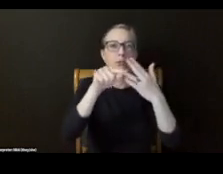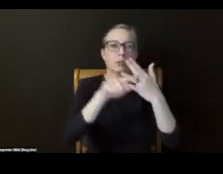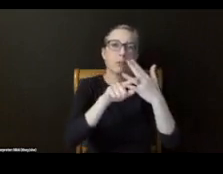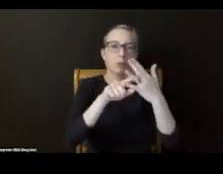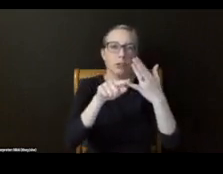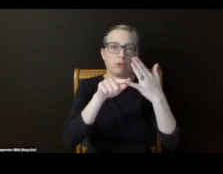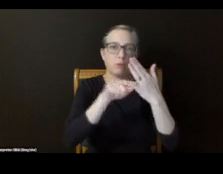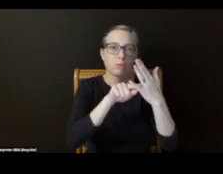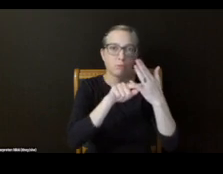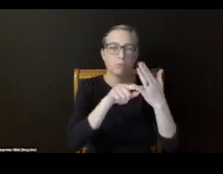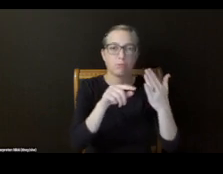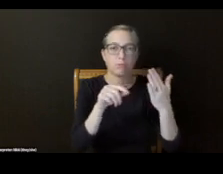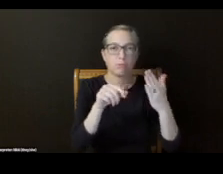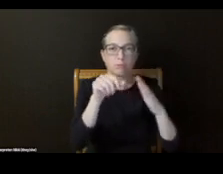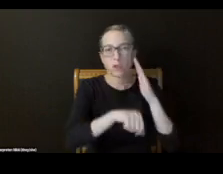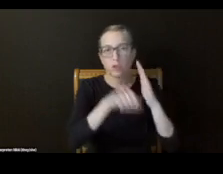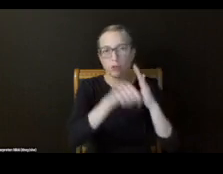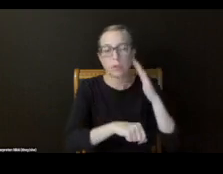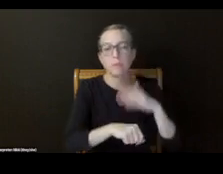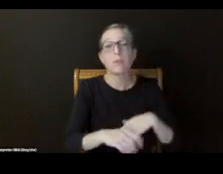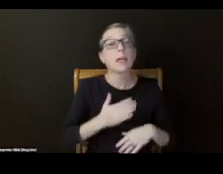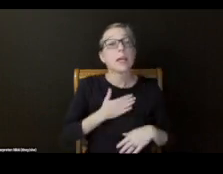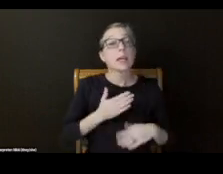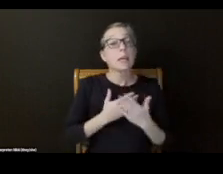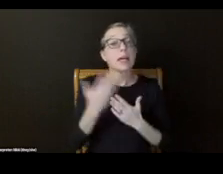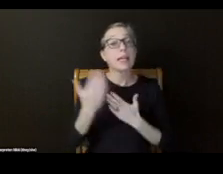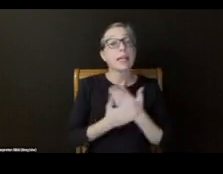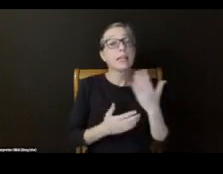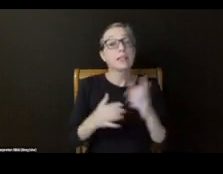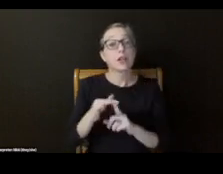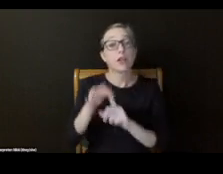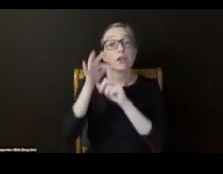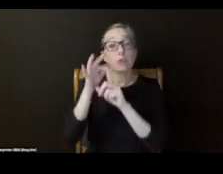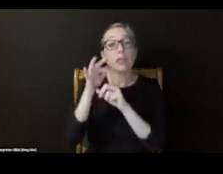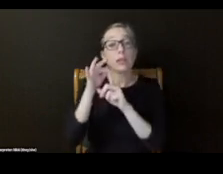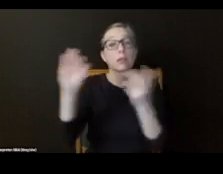even from the other hands of people with Apert